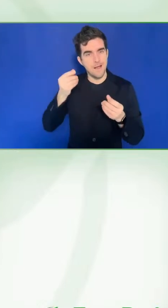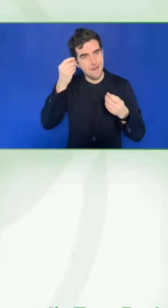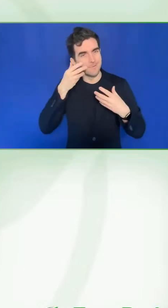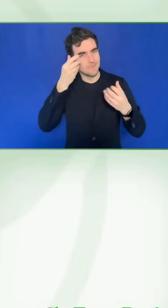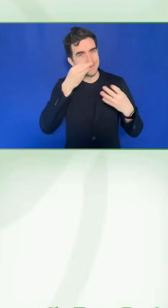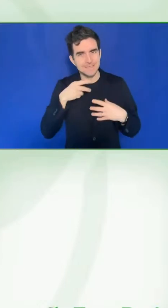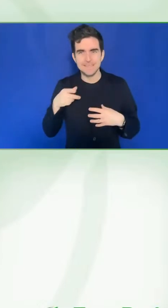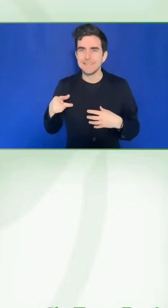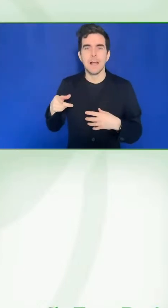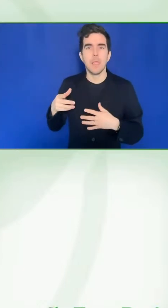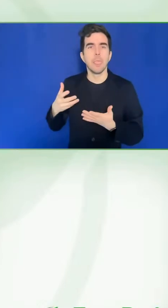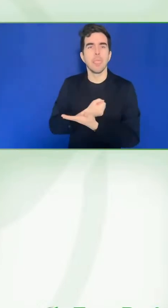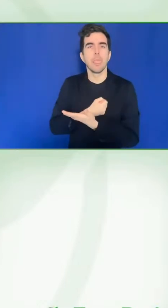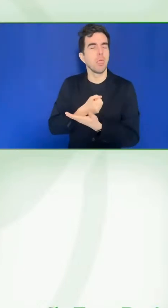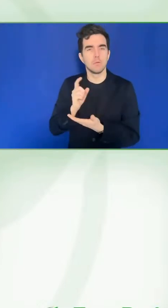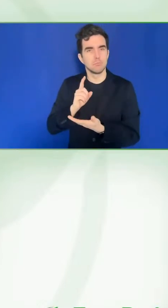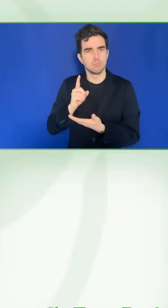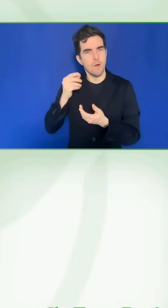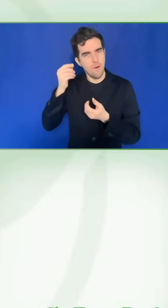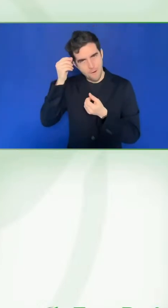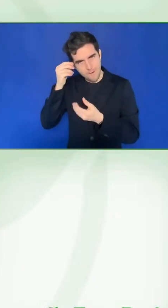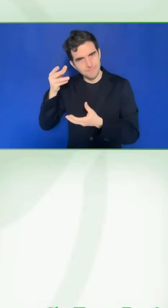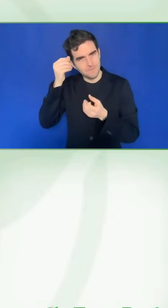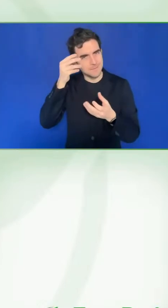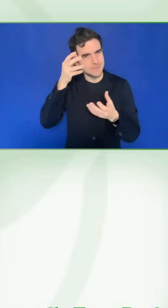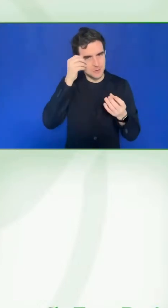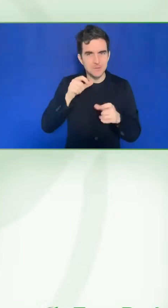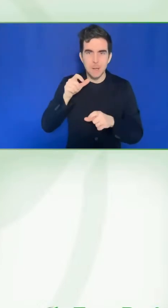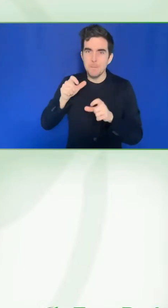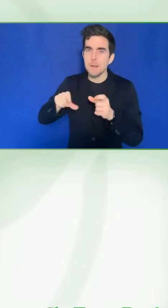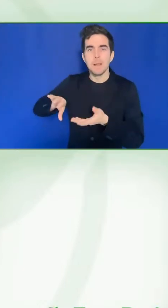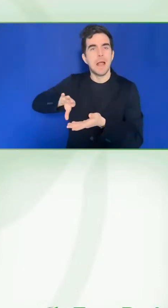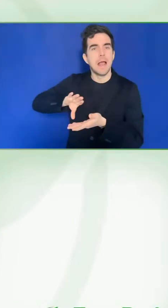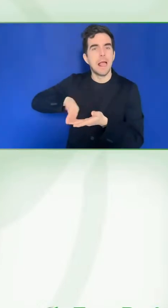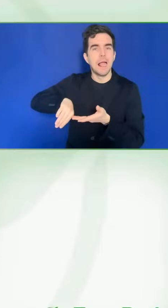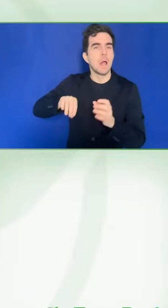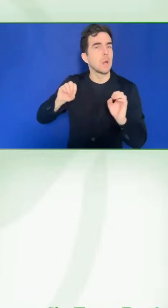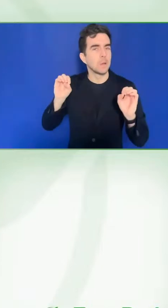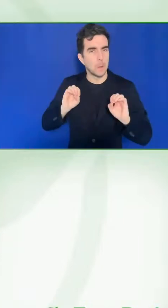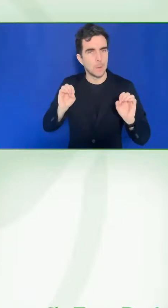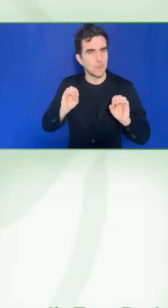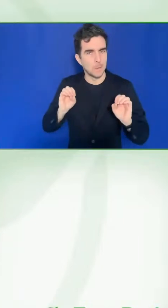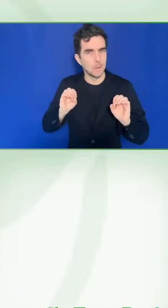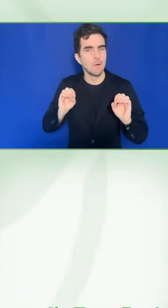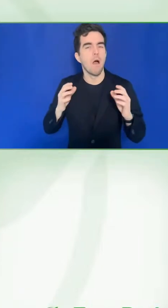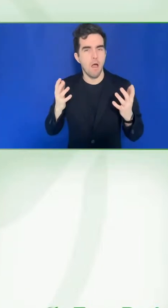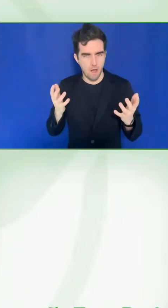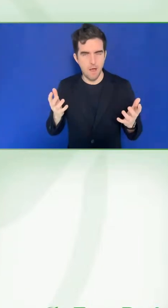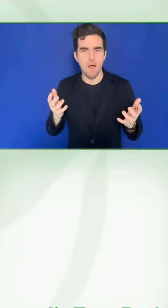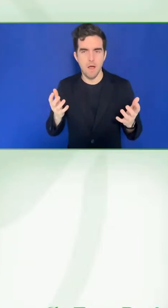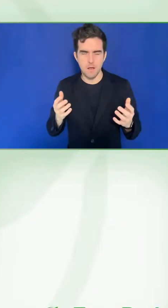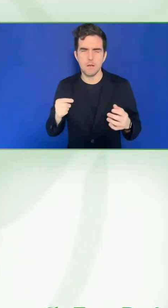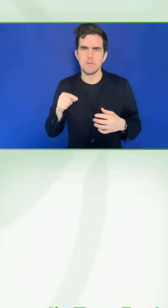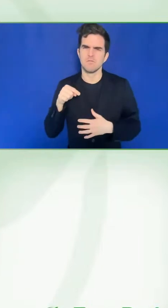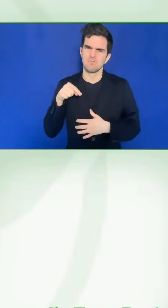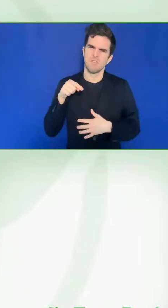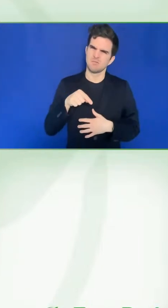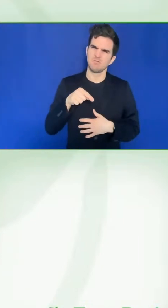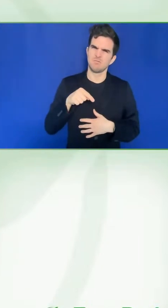community is engaged across all of our program areas.